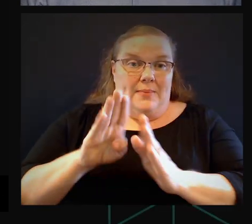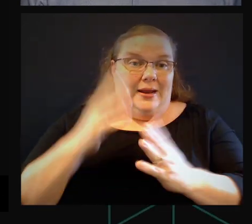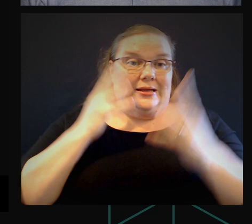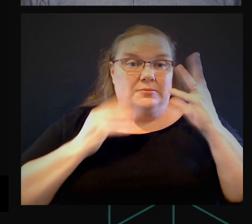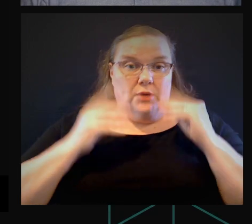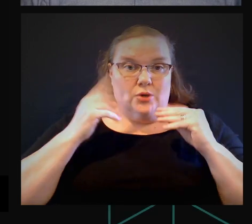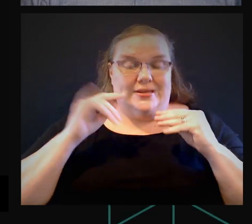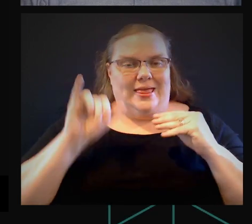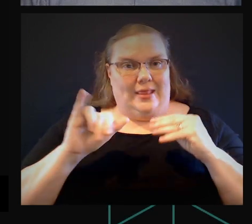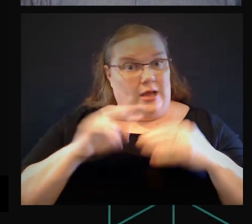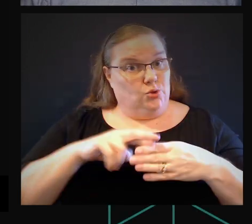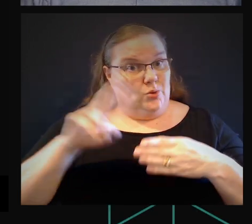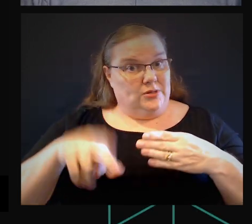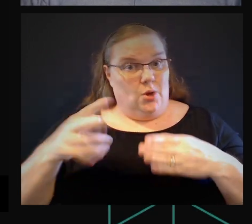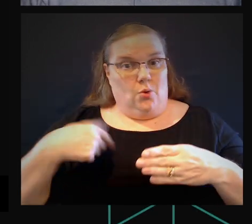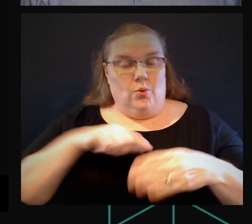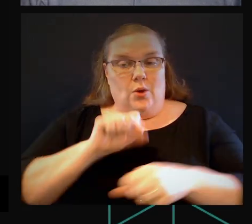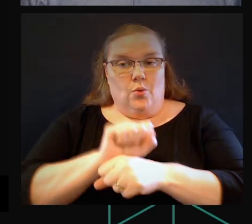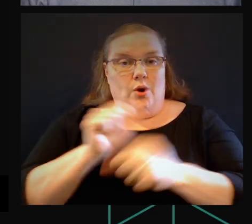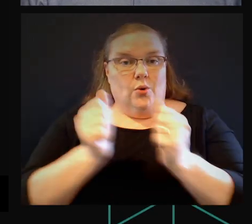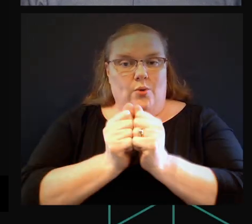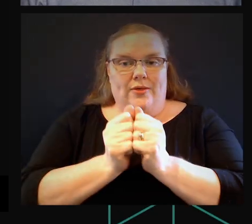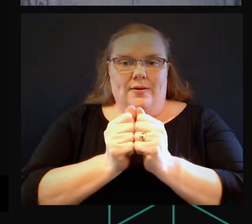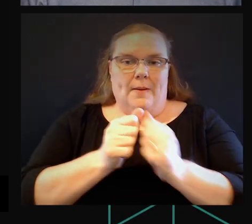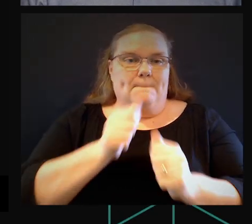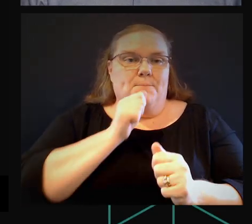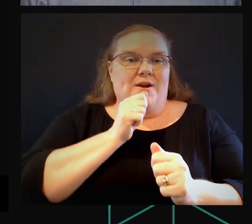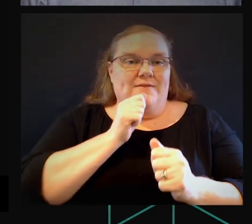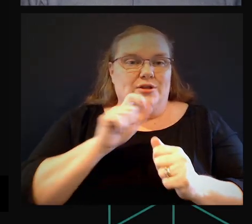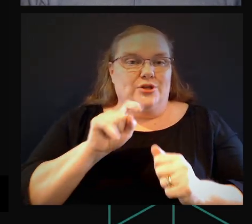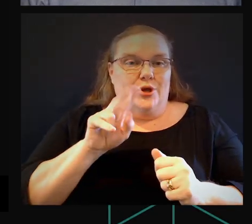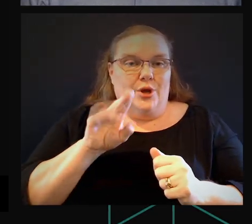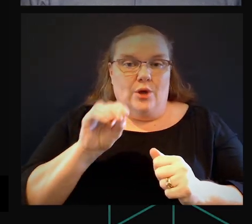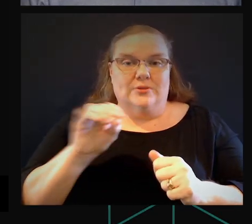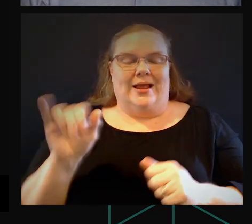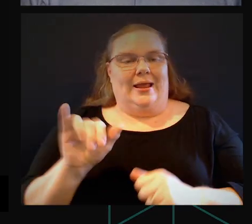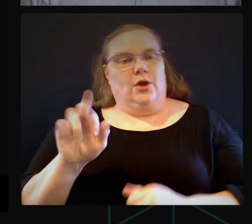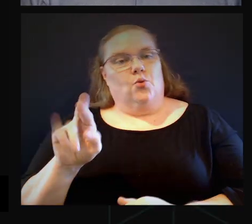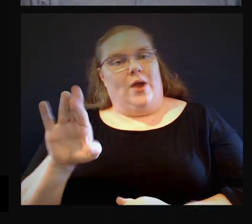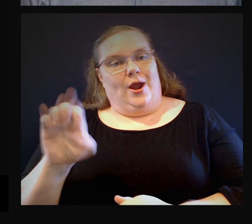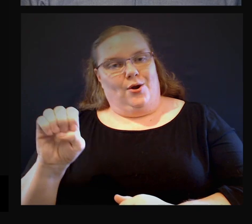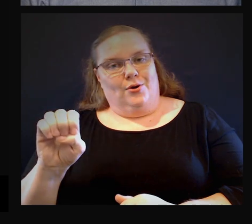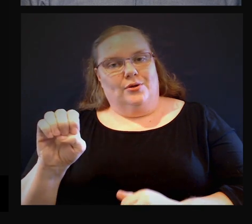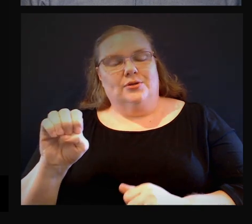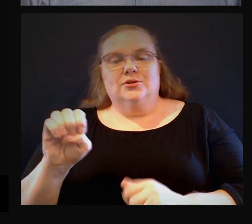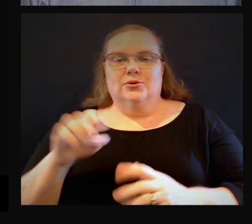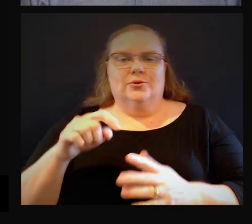As a result, we work with first party studios like Rare to develop deep Unreal Engine integrations